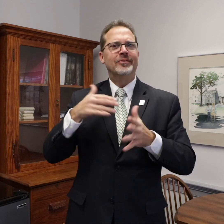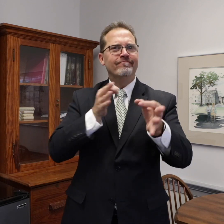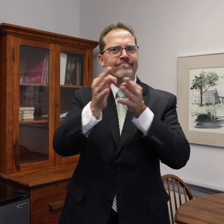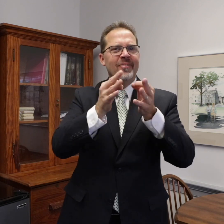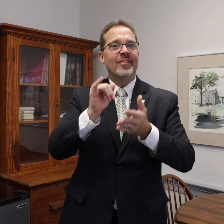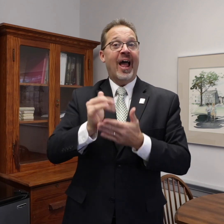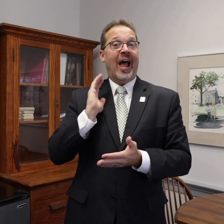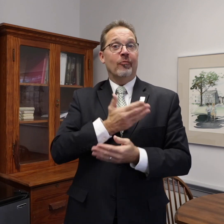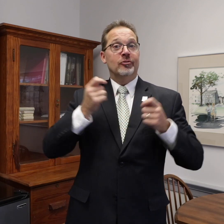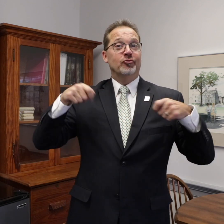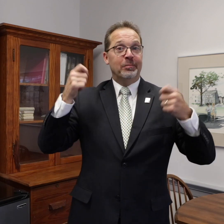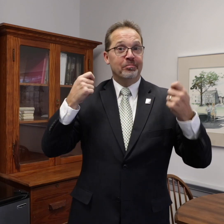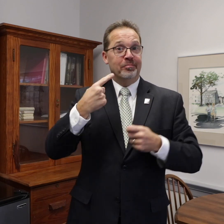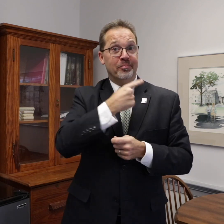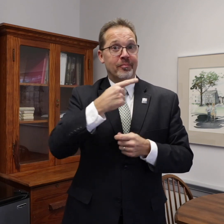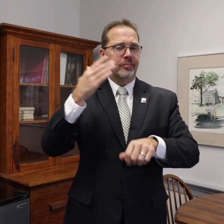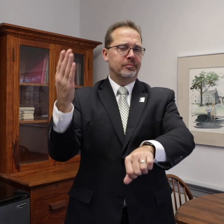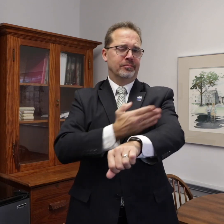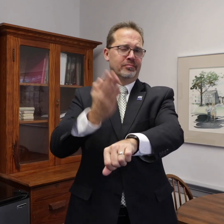share the progress on the major renovations happening in our gymnasium.